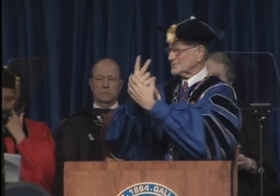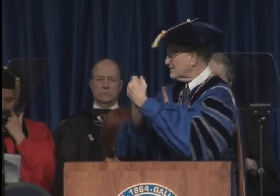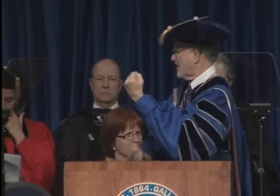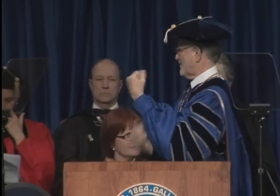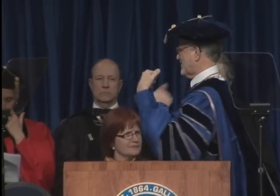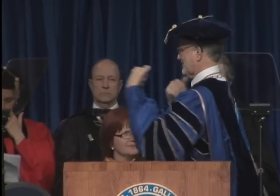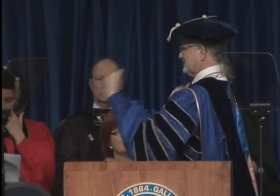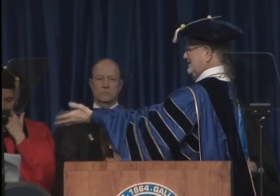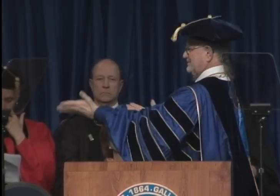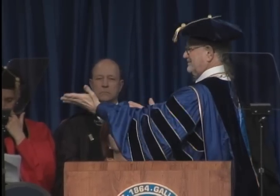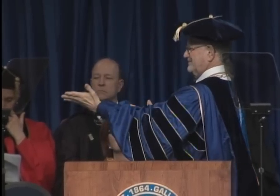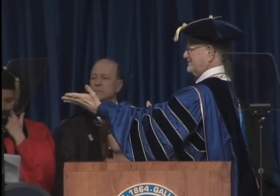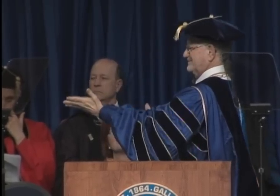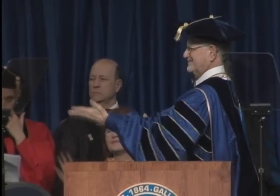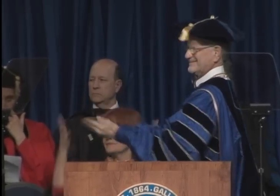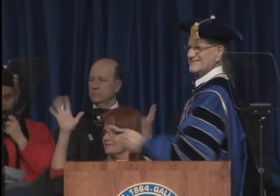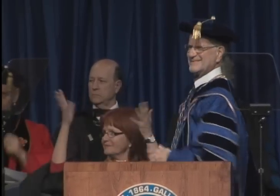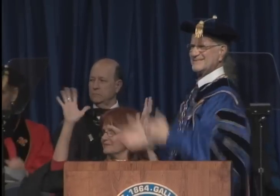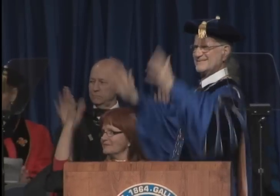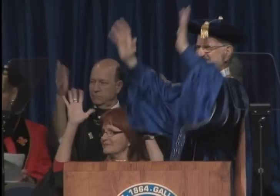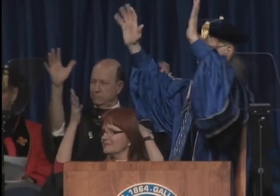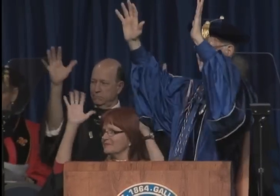Our congratulations to both.